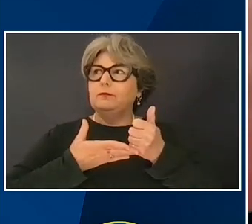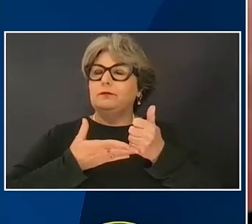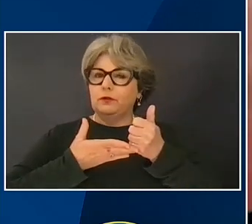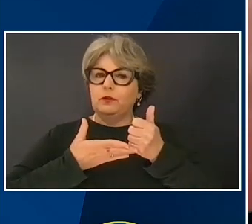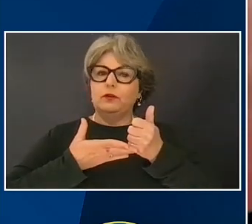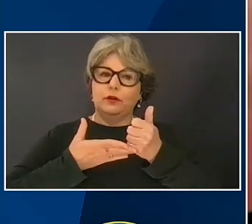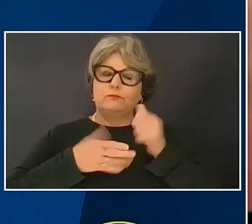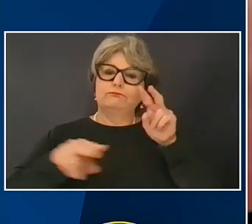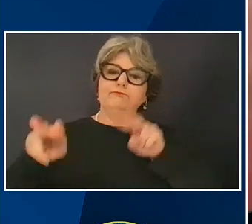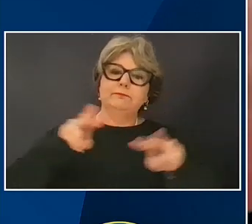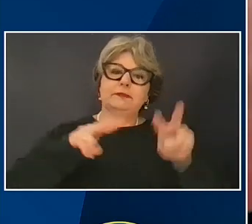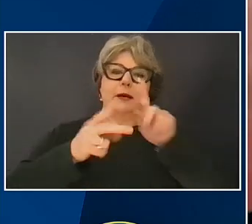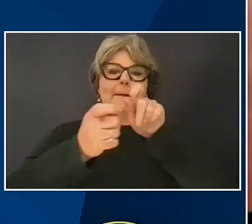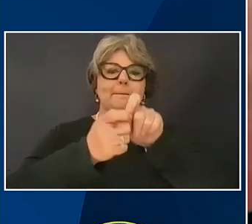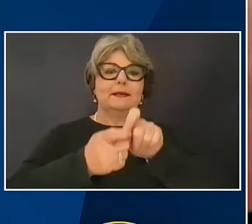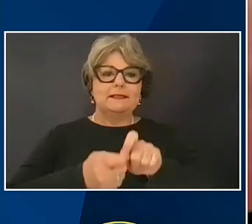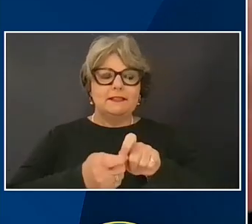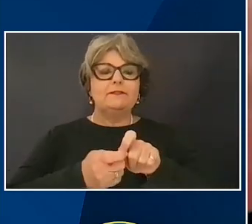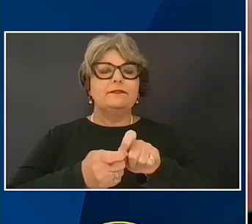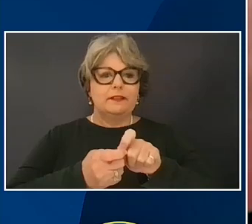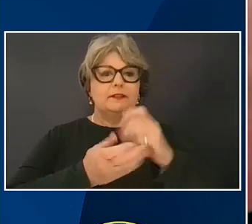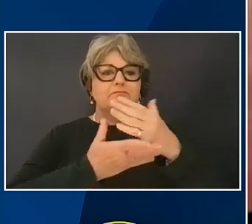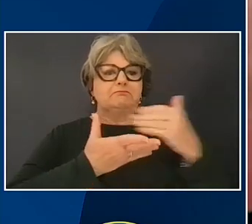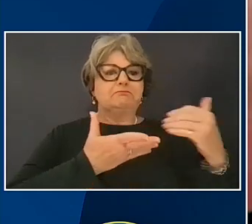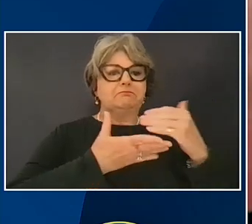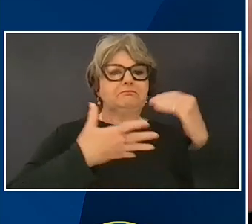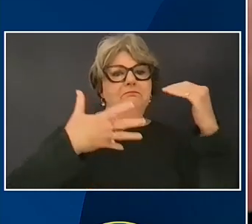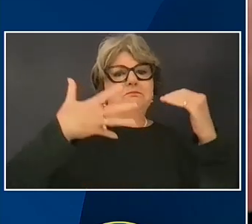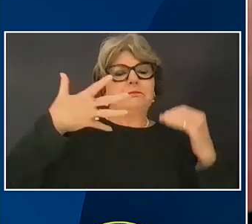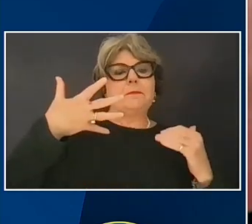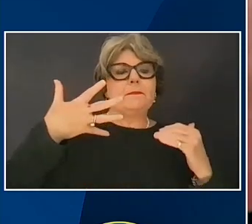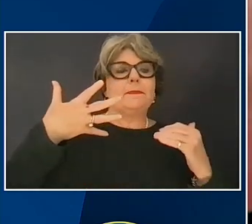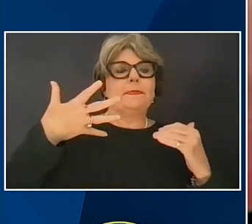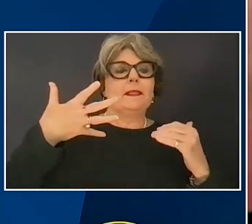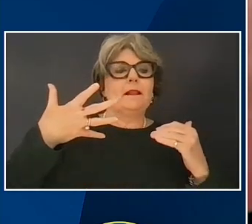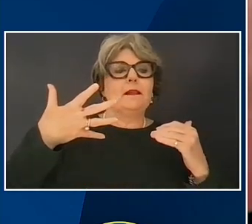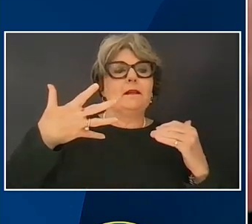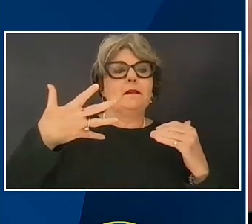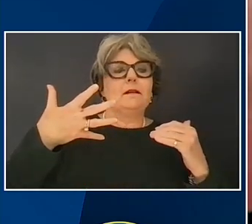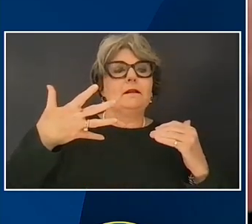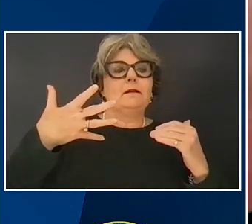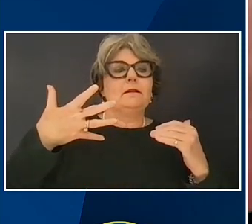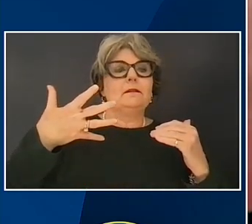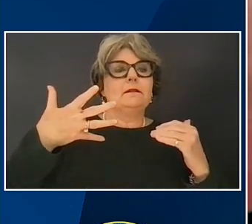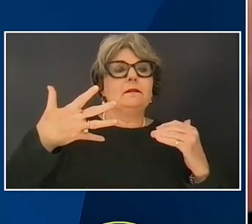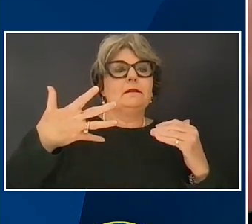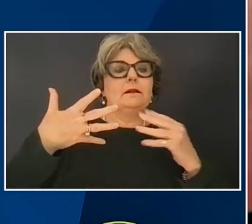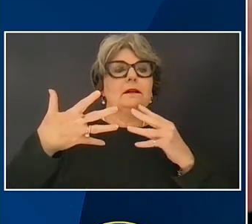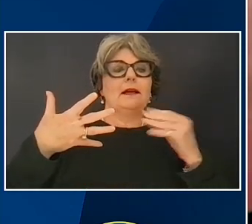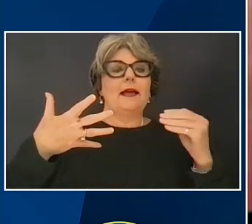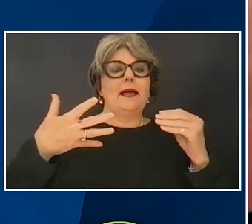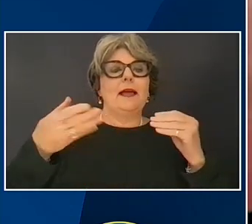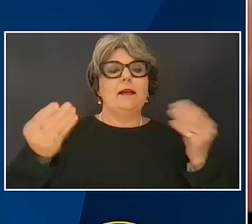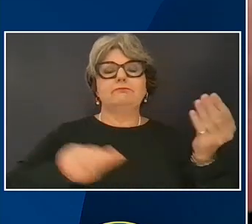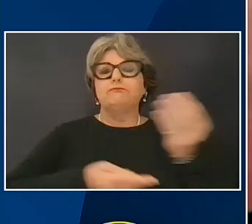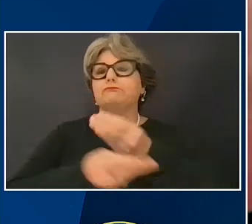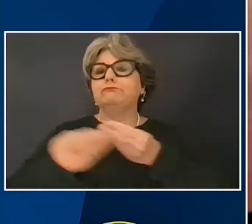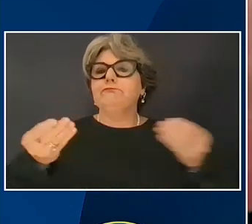specific provisions and that the interchange in the caucus would be most